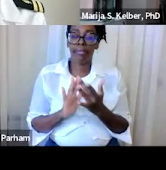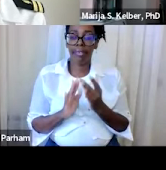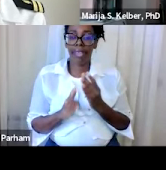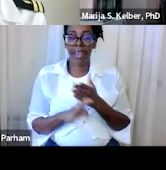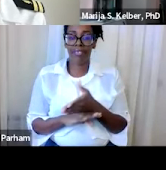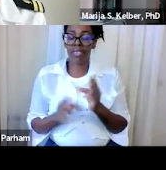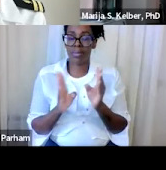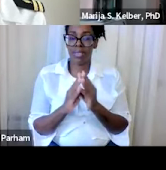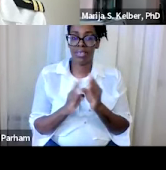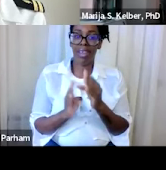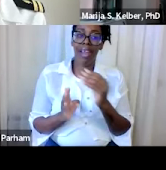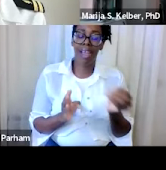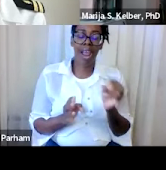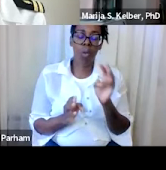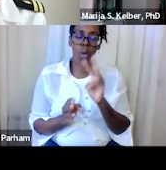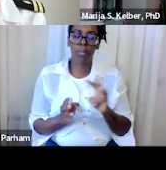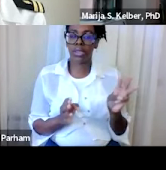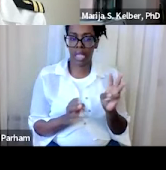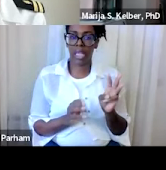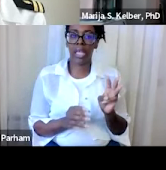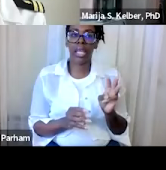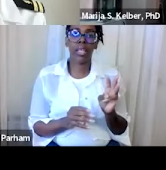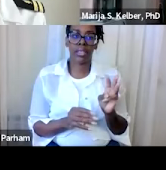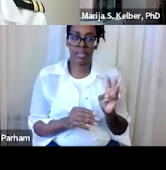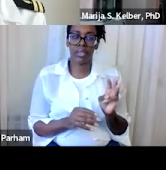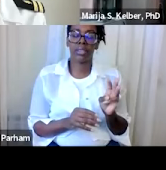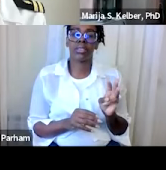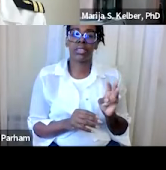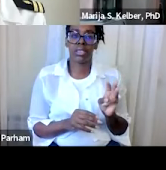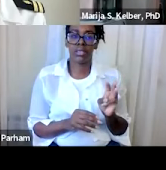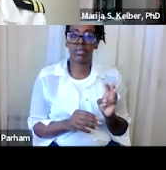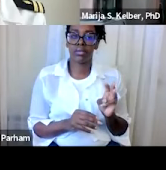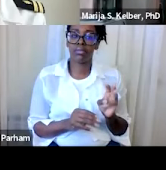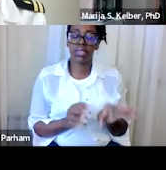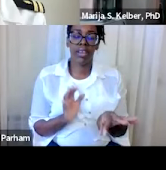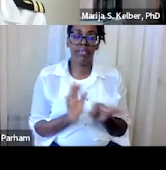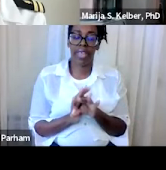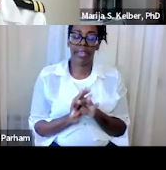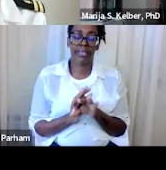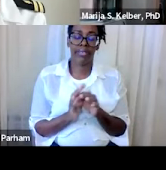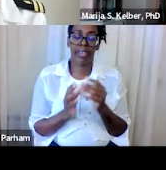and also our website, our PHCoE website that where you can find out a lot more about our work